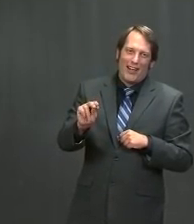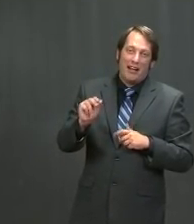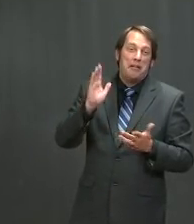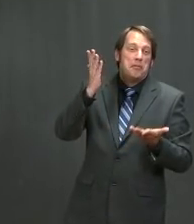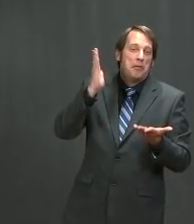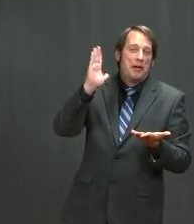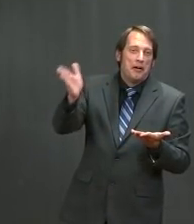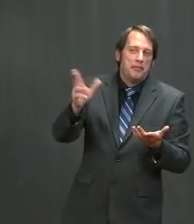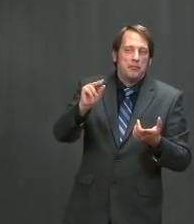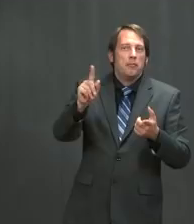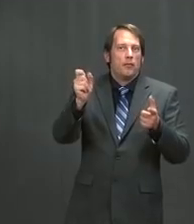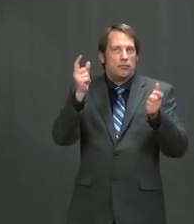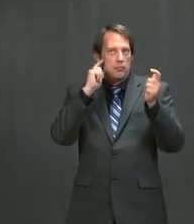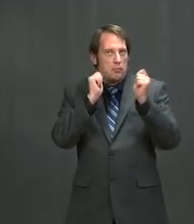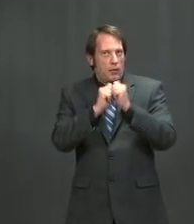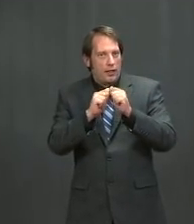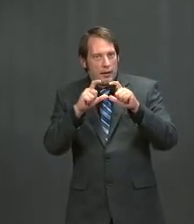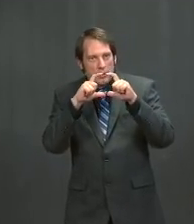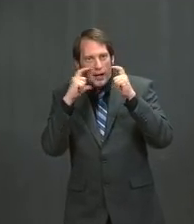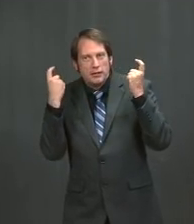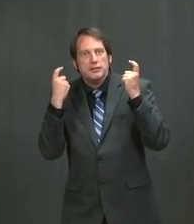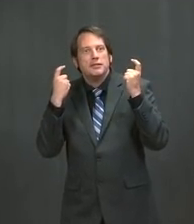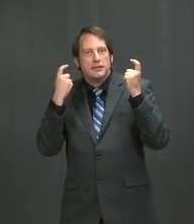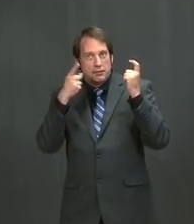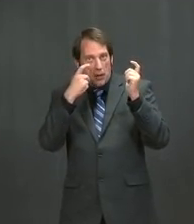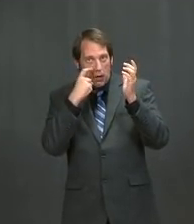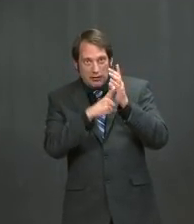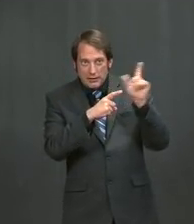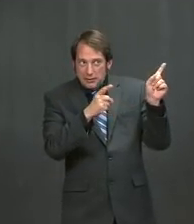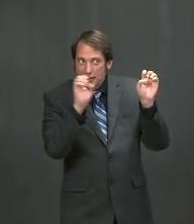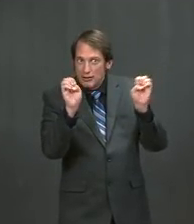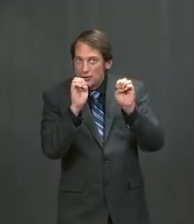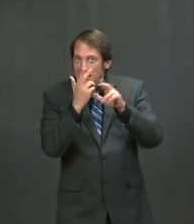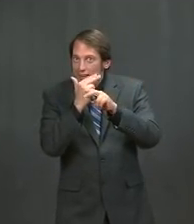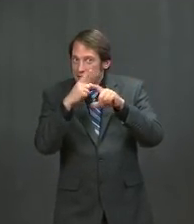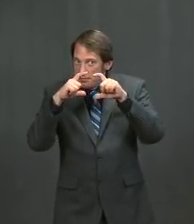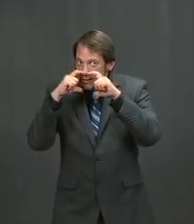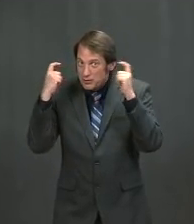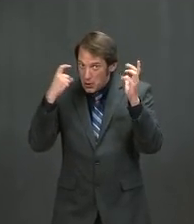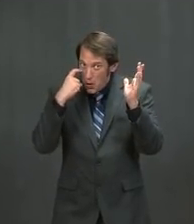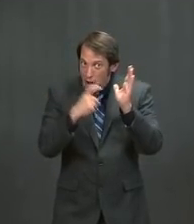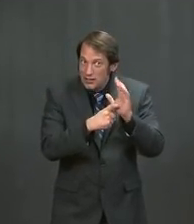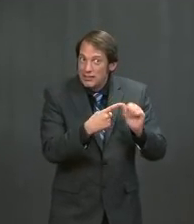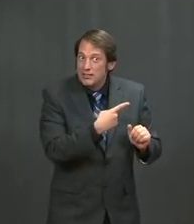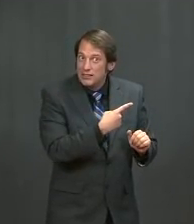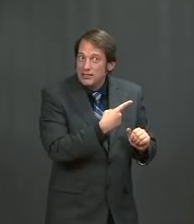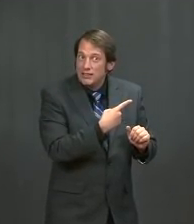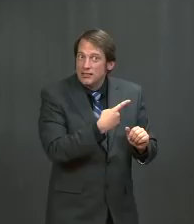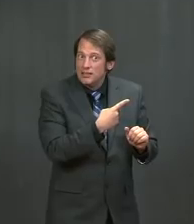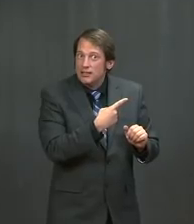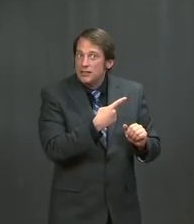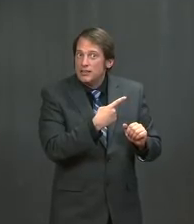Were you -- take no -- use every opportunity. The Press: Is this the same bunny suit that Sean Spicer wore, do we know?